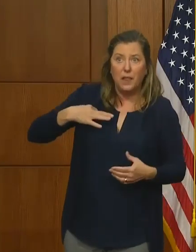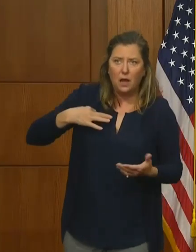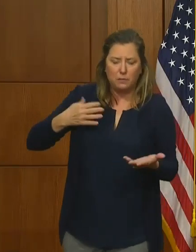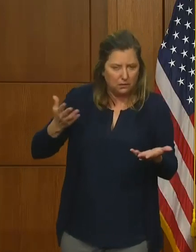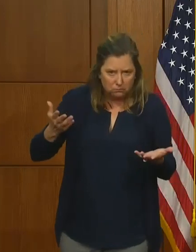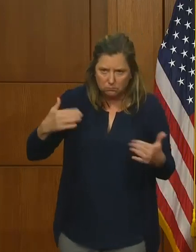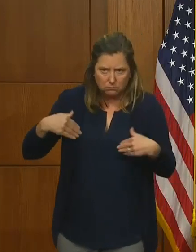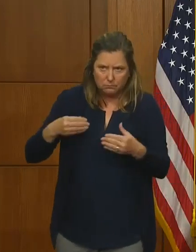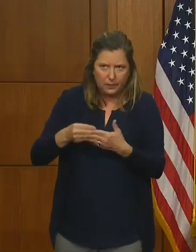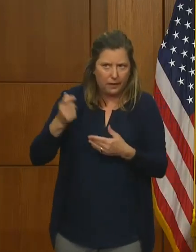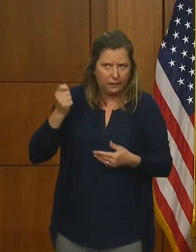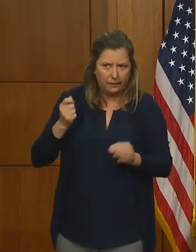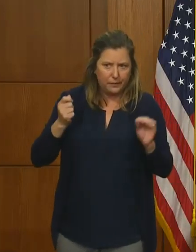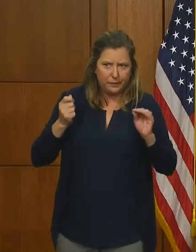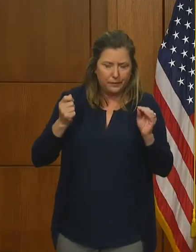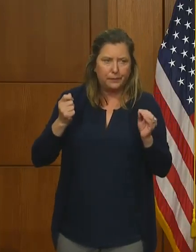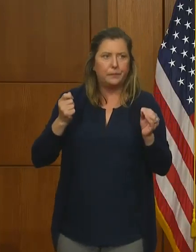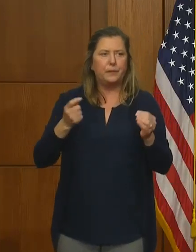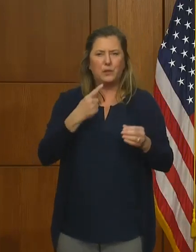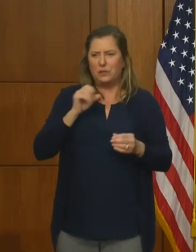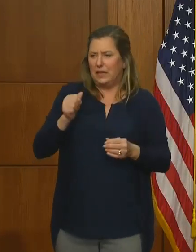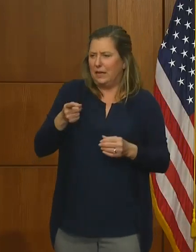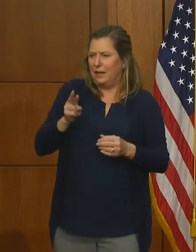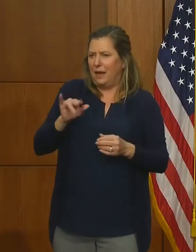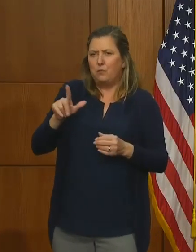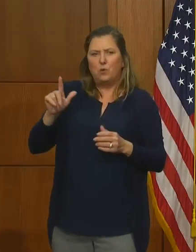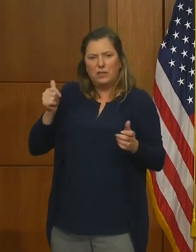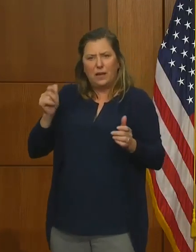OKAY WE CANNOT SAY THEY HAVEN'T